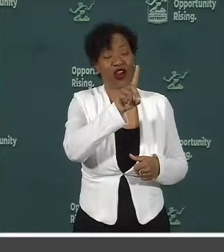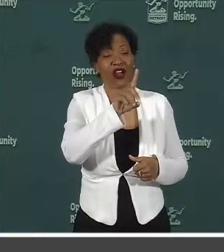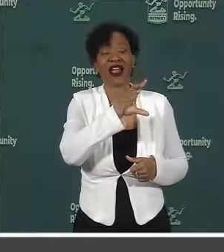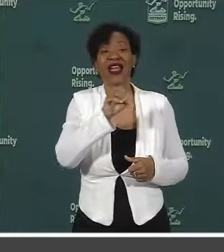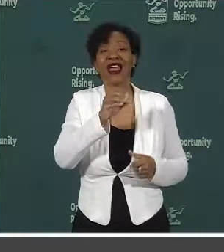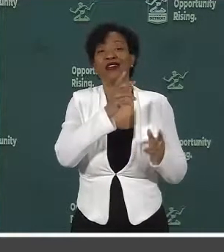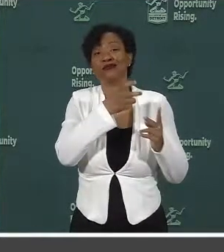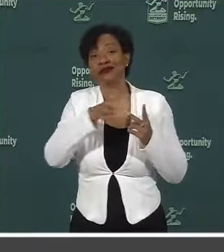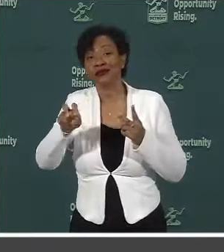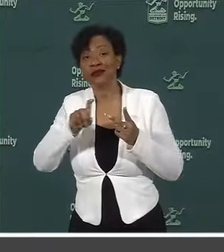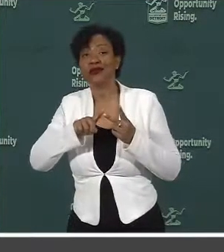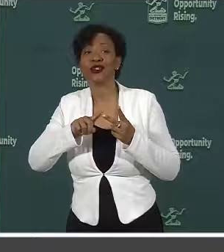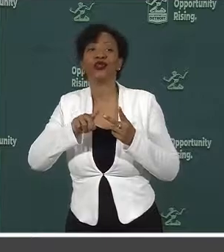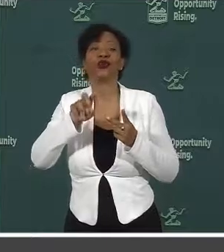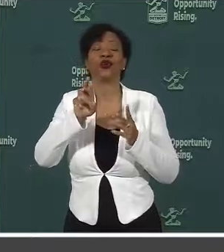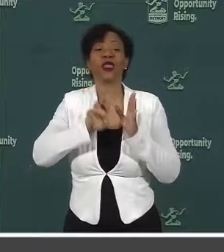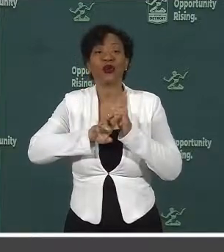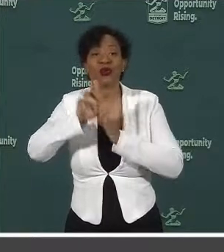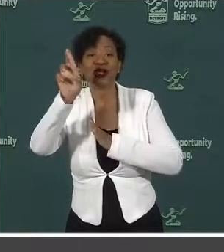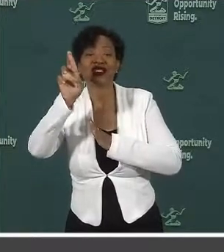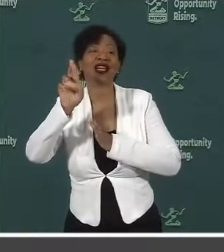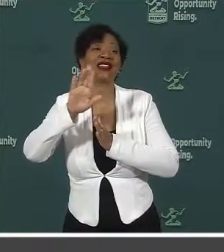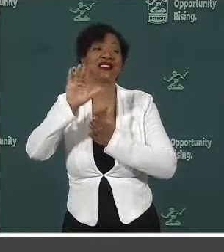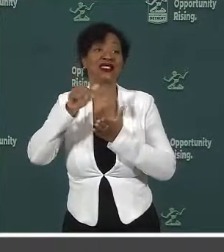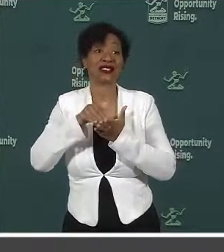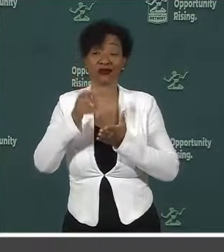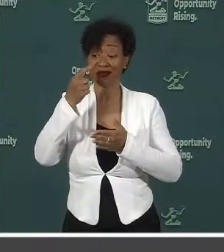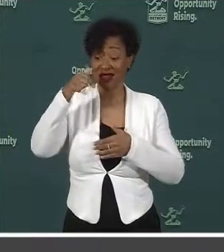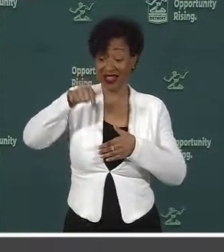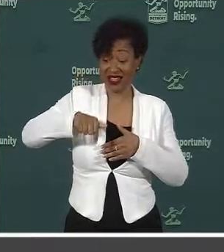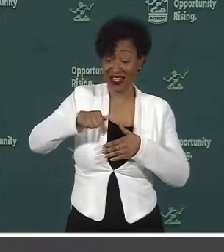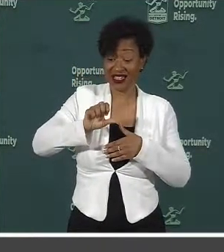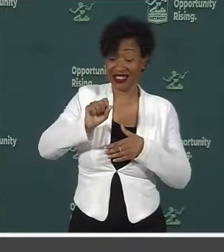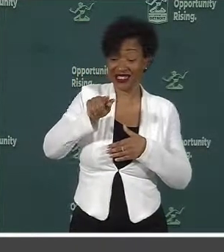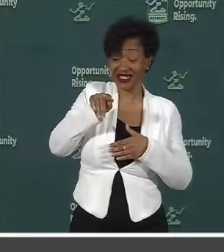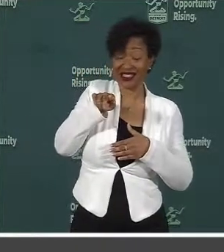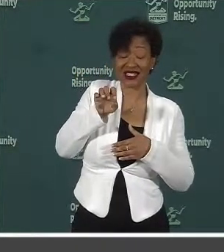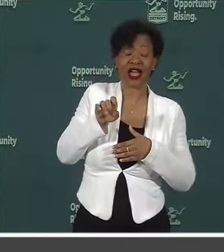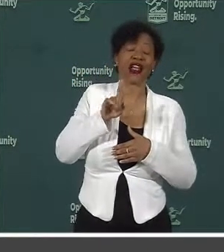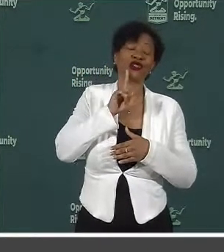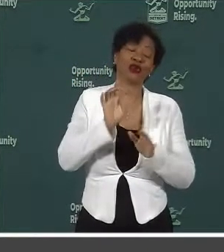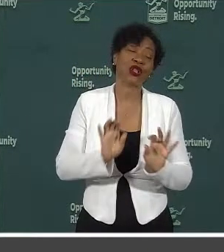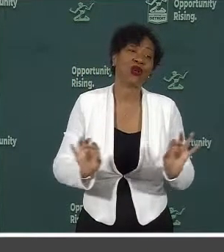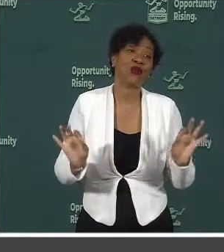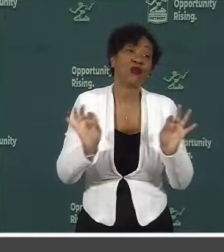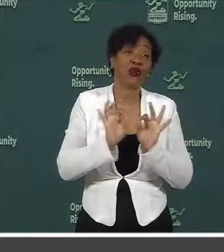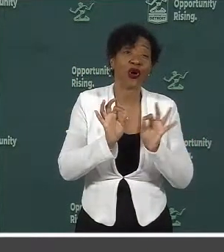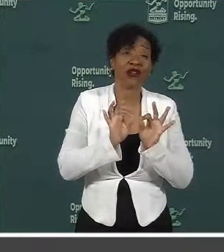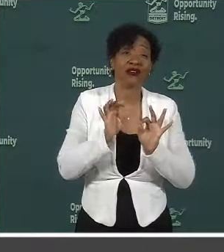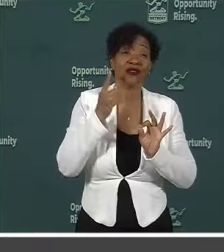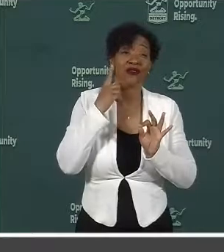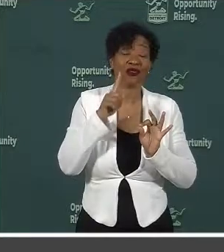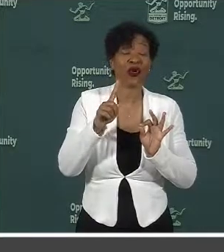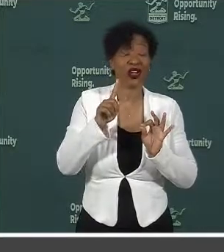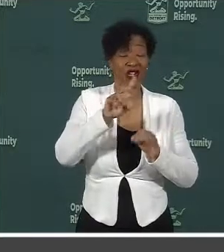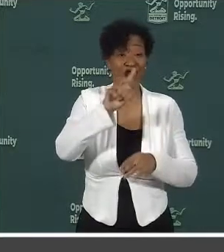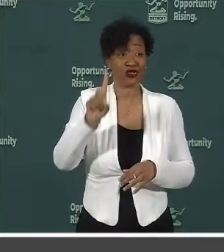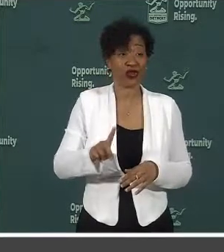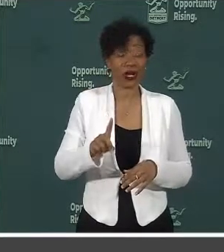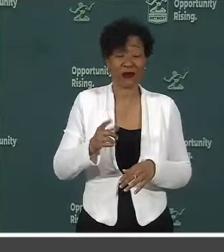SITE IS VERY IMPORTANT TO A LOT OF DETROITERS MAYOR COLEMAN YOUNG CLEARED OUT THE FOUR HUNDRED ACRES FOR THIS PLANT IN THE NINETEEN EIGHTIES WHEN